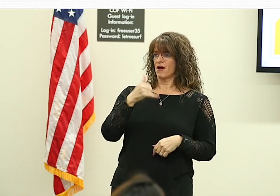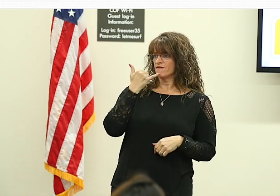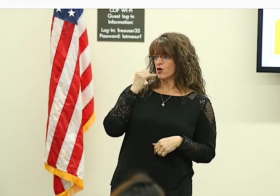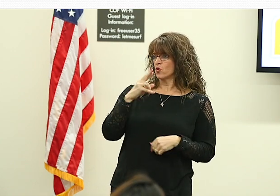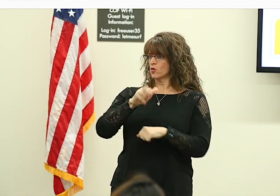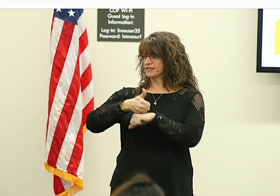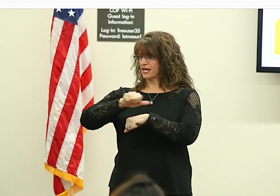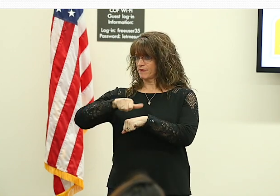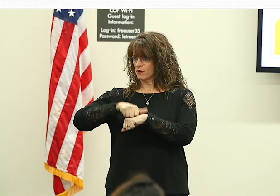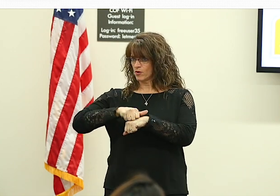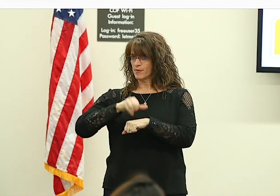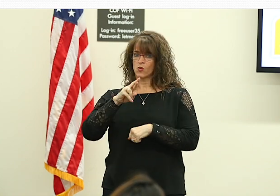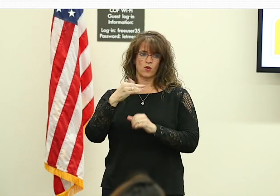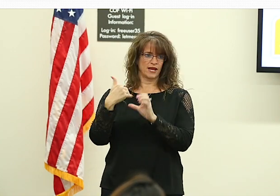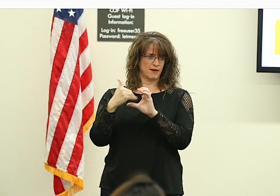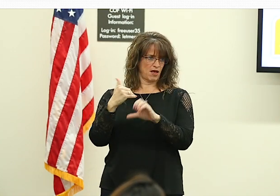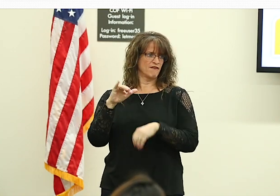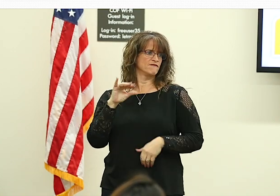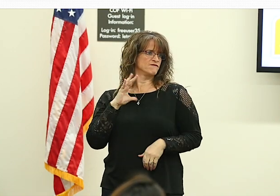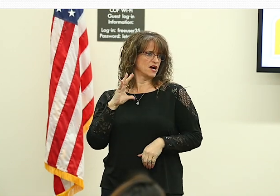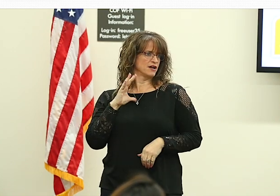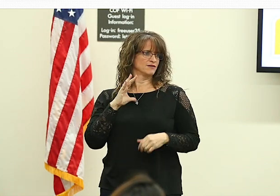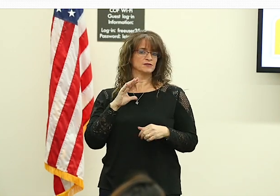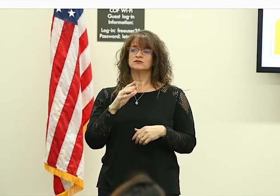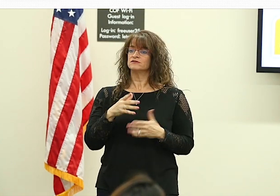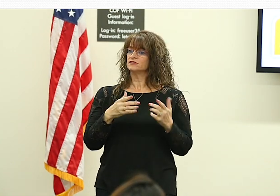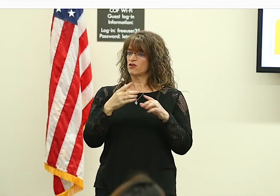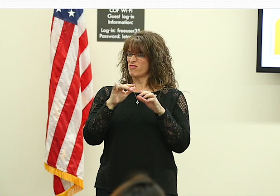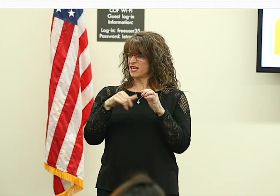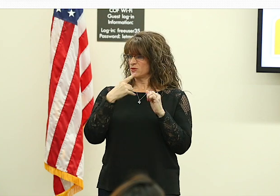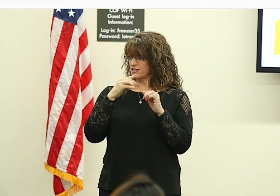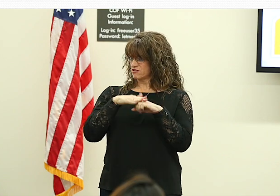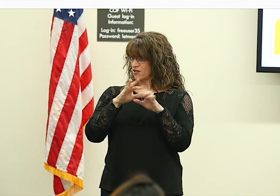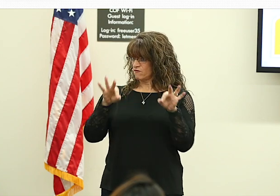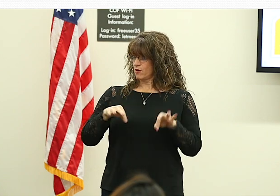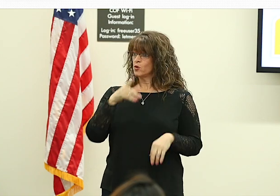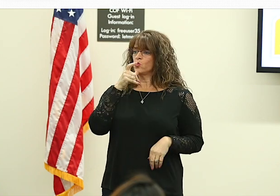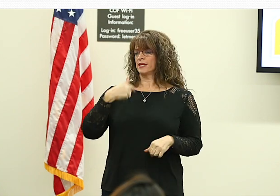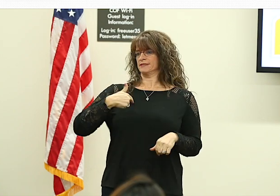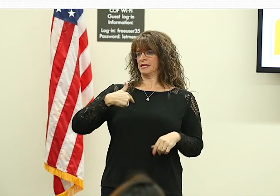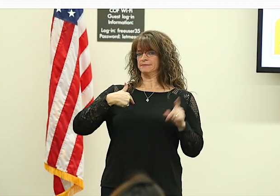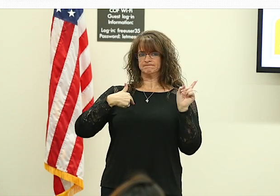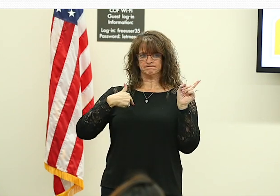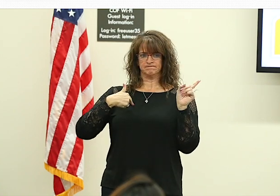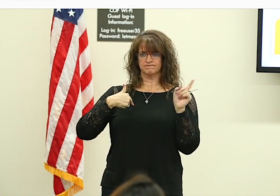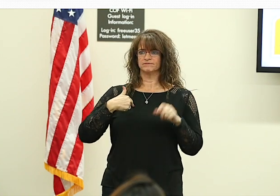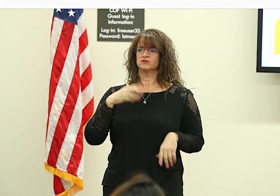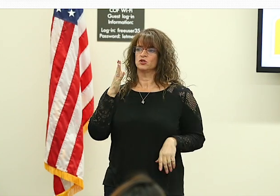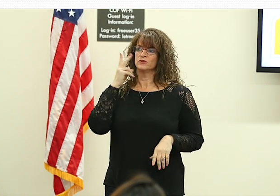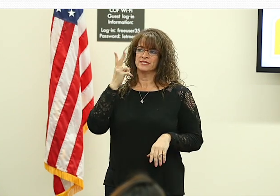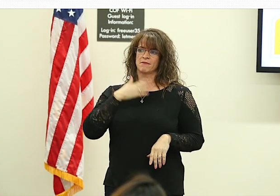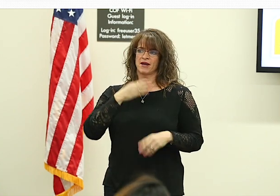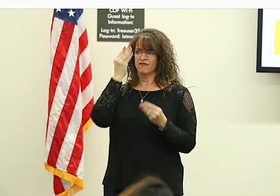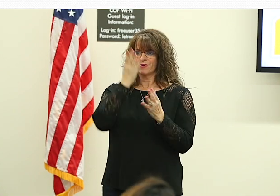Or email is fine. That's me. And you'll see my information over and over again.